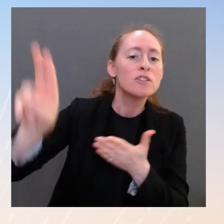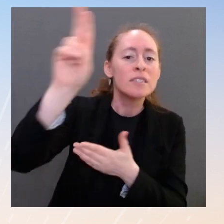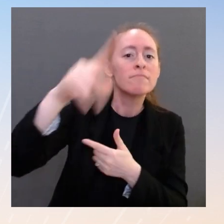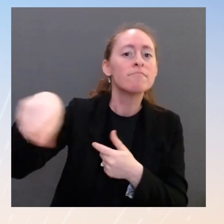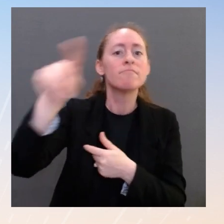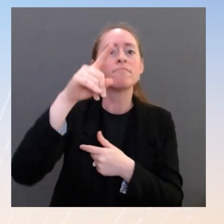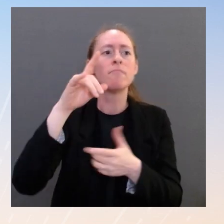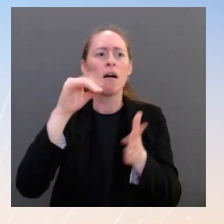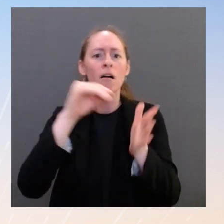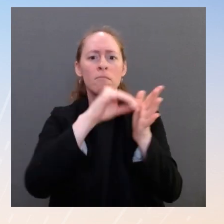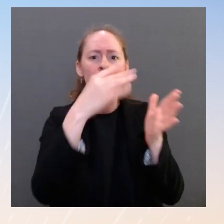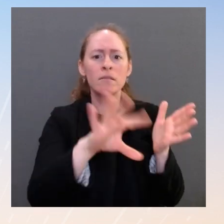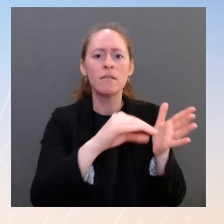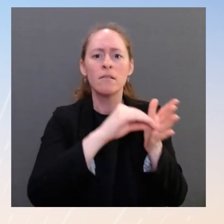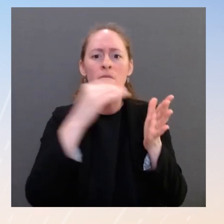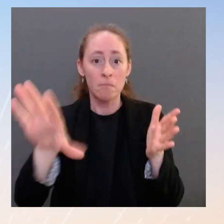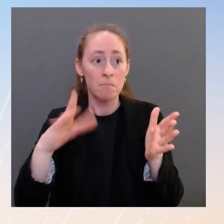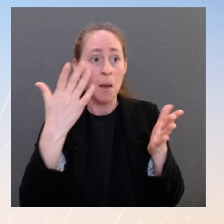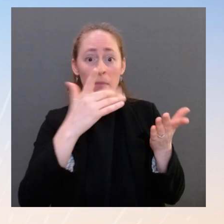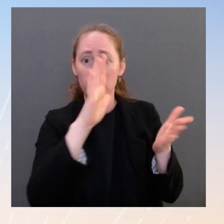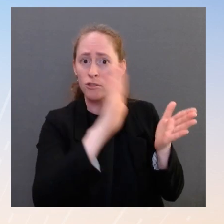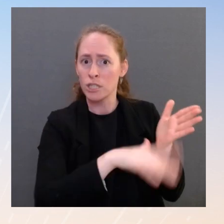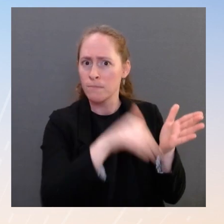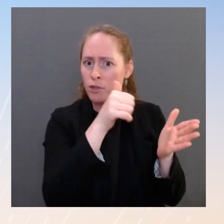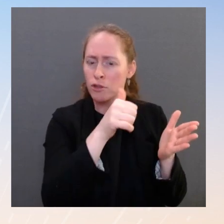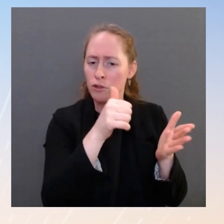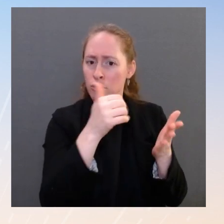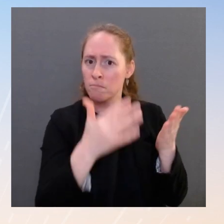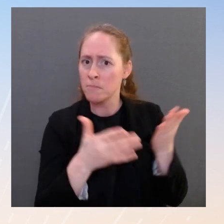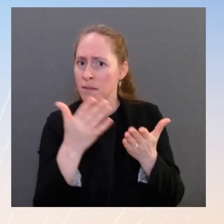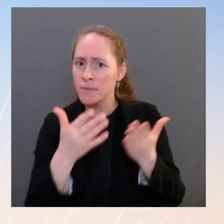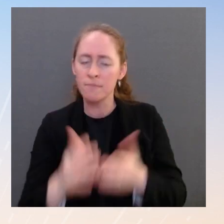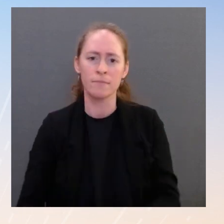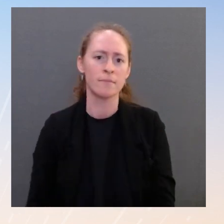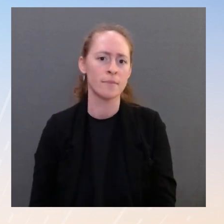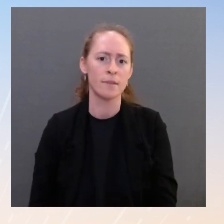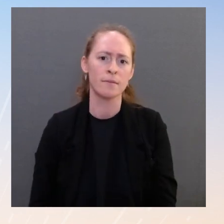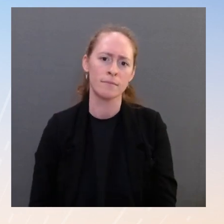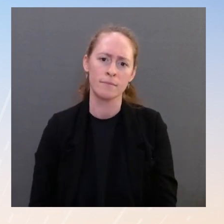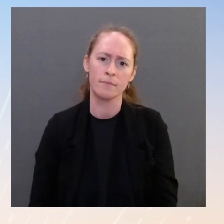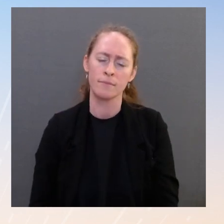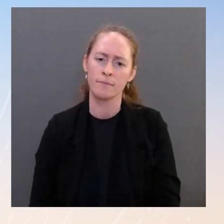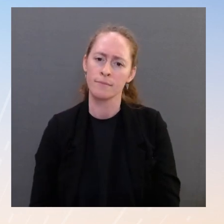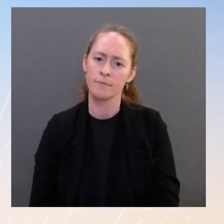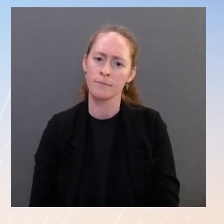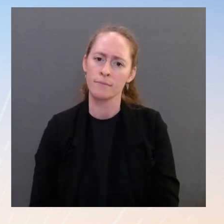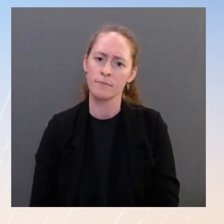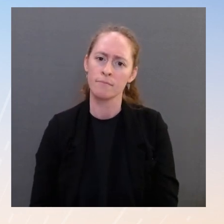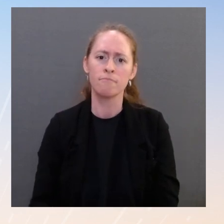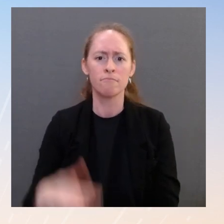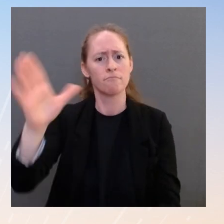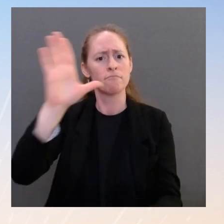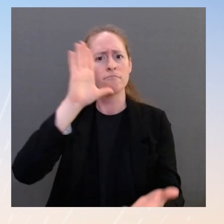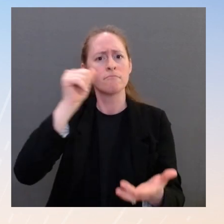that they've been getting? I mean, what is it to stop some of these schools from just increasing tuition for the next generation of students? Isn't that half of the equation?